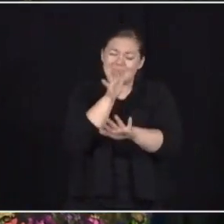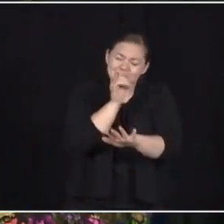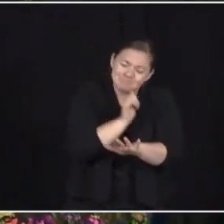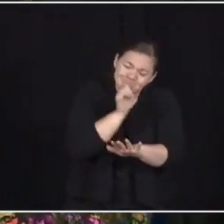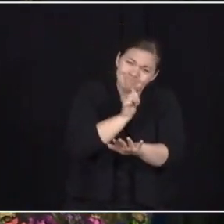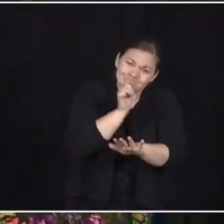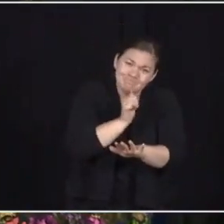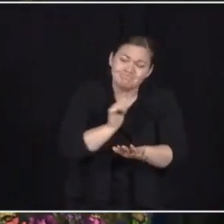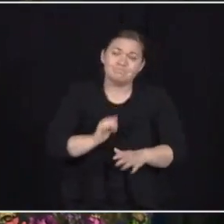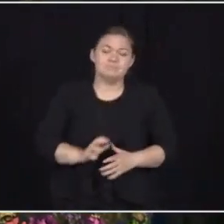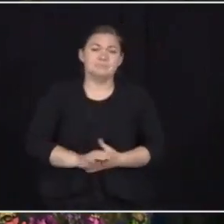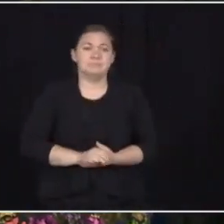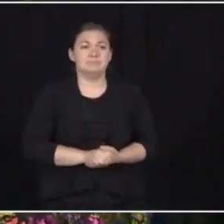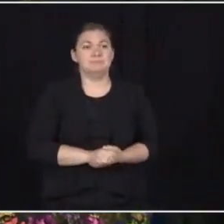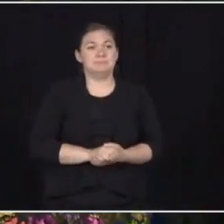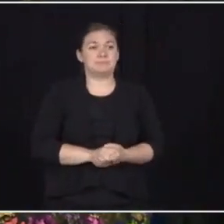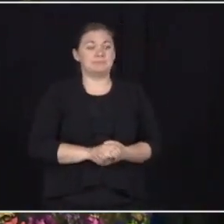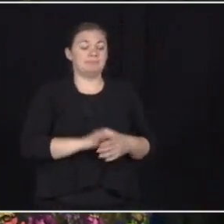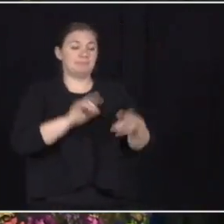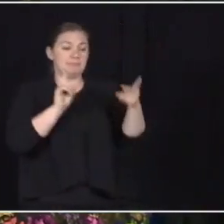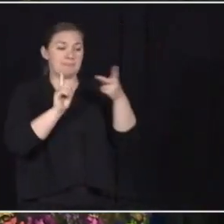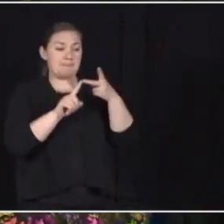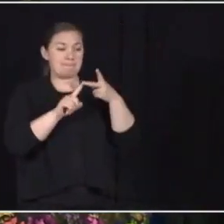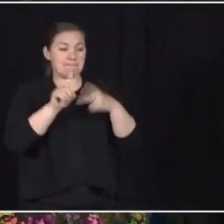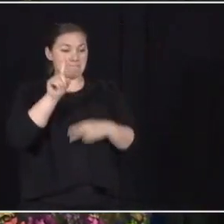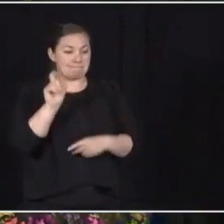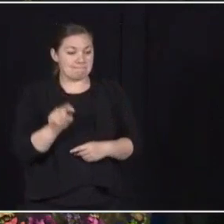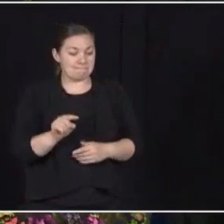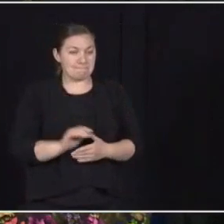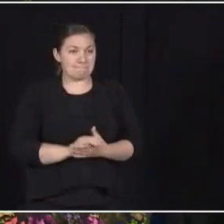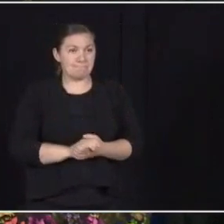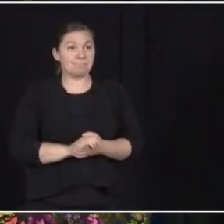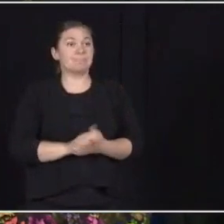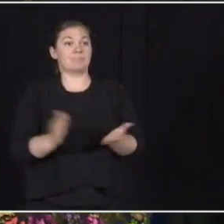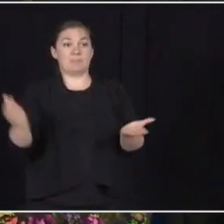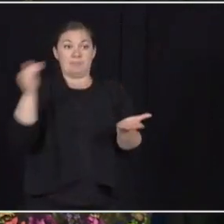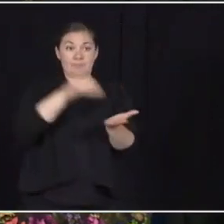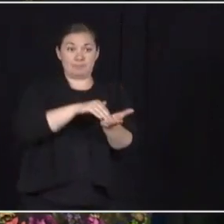Again to Minister Elliott or the premier, which